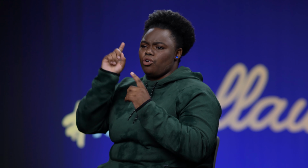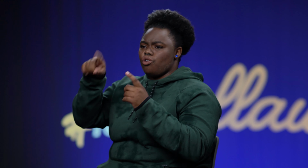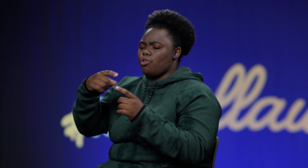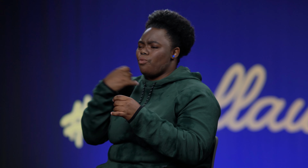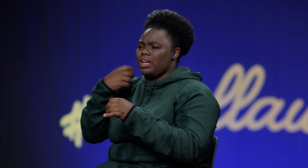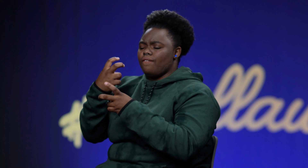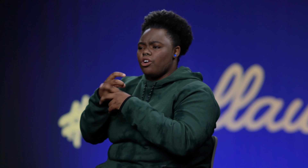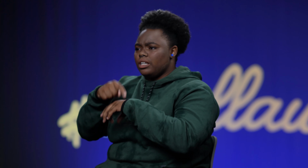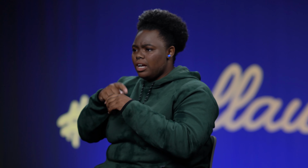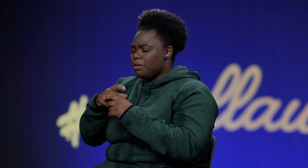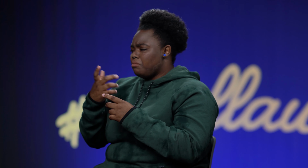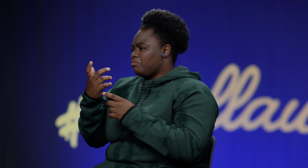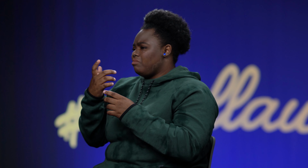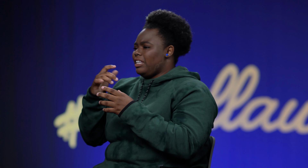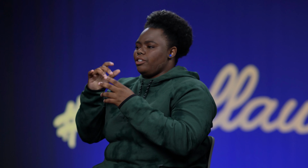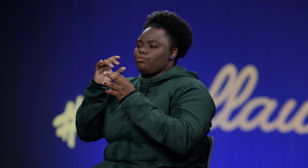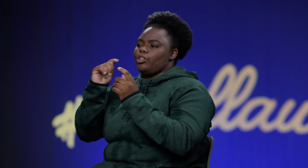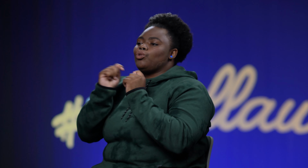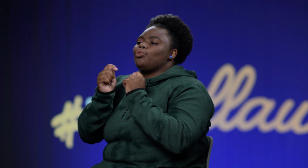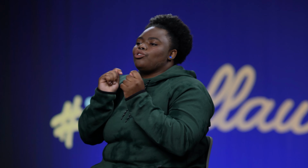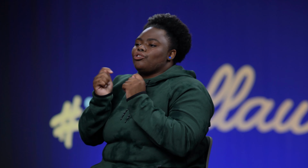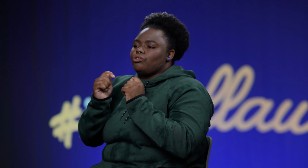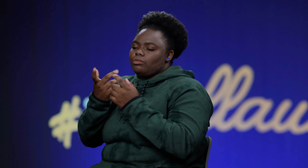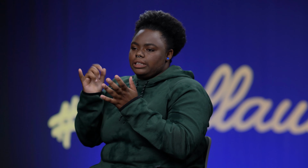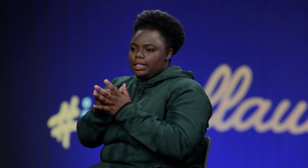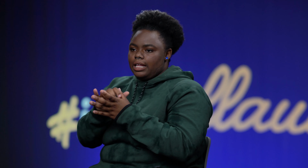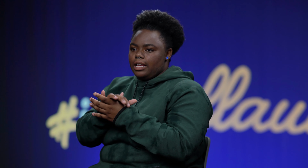if we’re having a hard time and we get tutors, things like that.